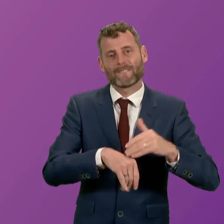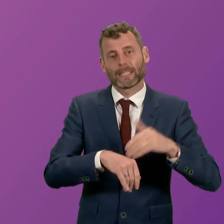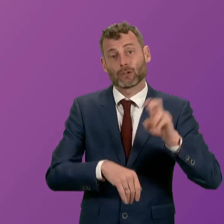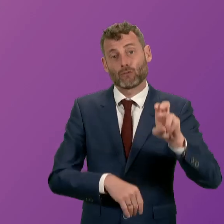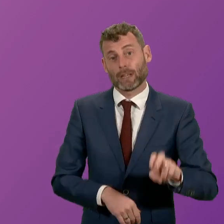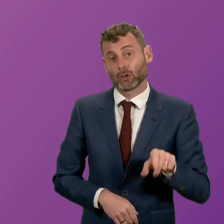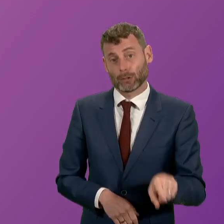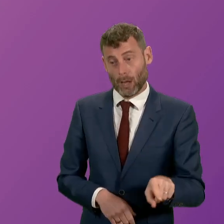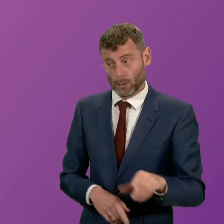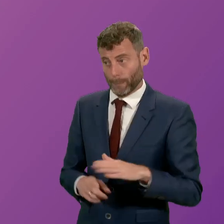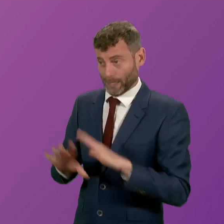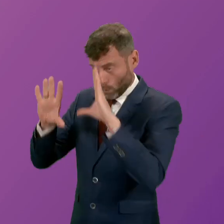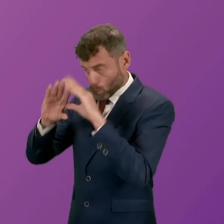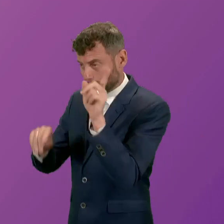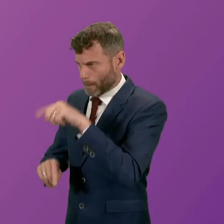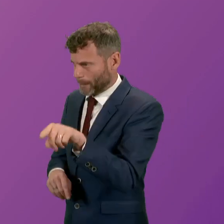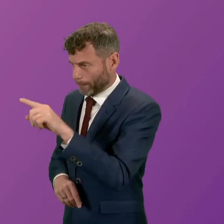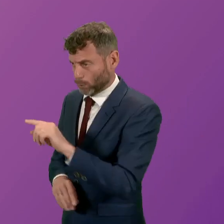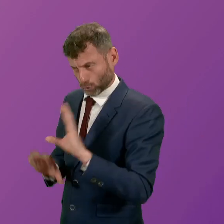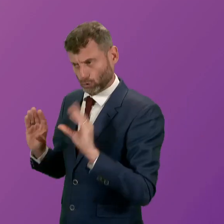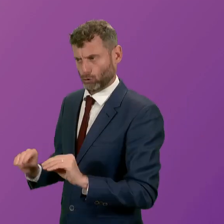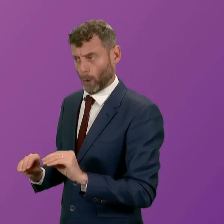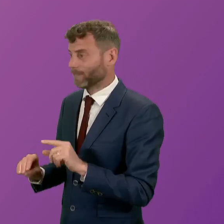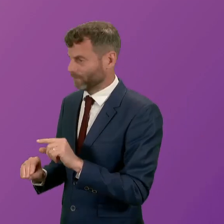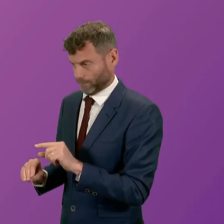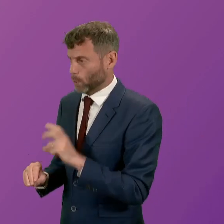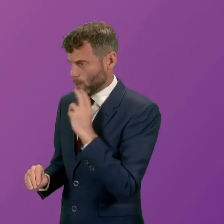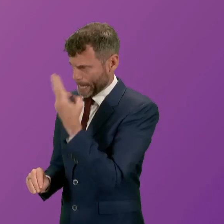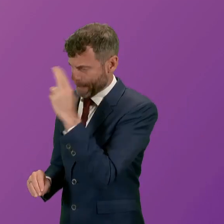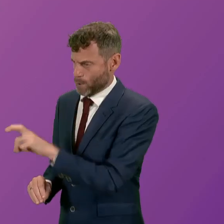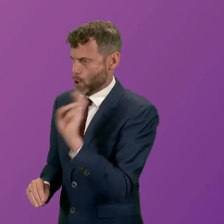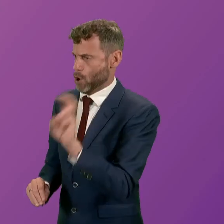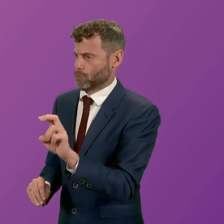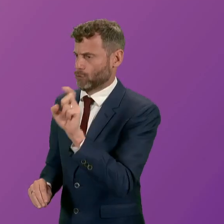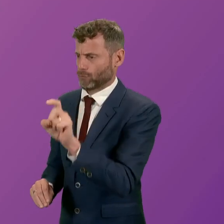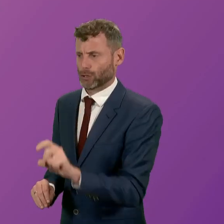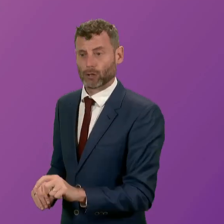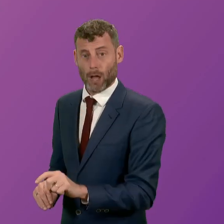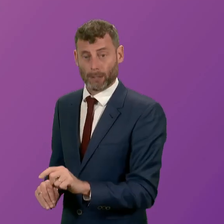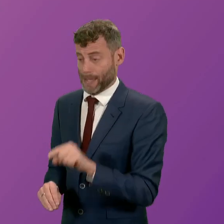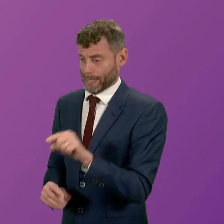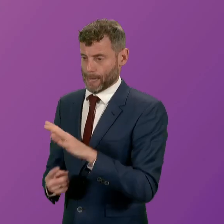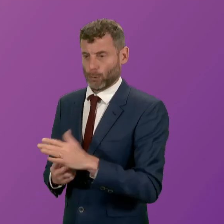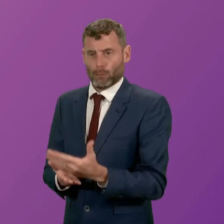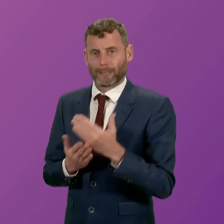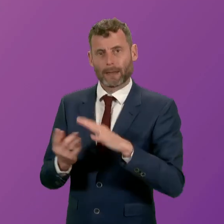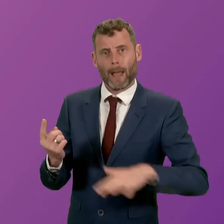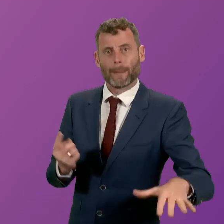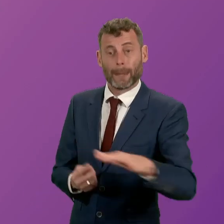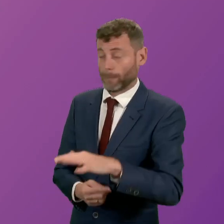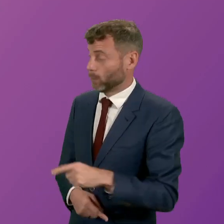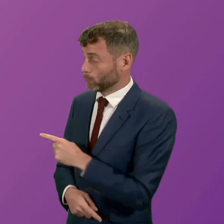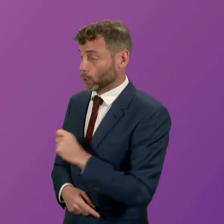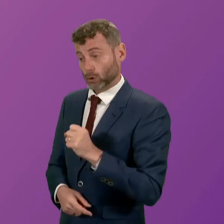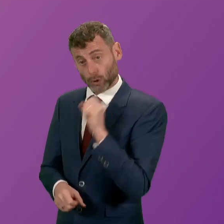give further protection to potential victims. Will the Scottish Government back my bill, which has